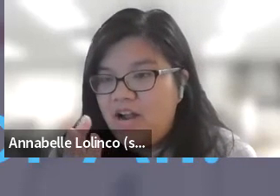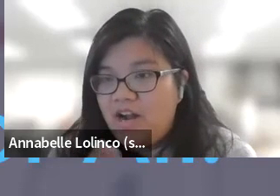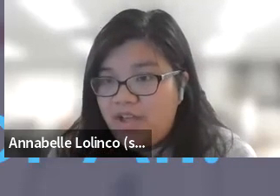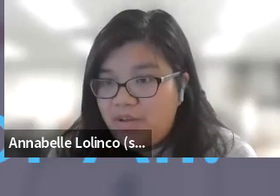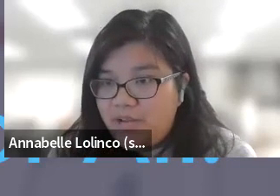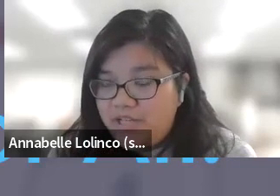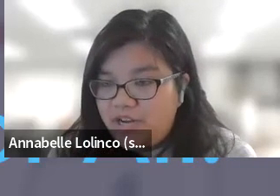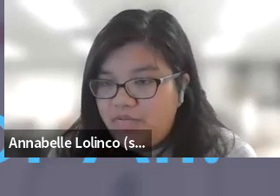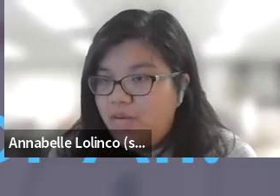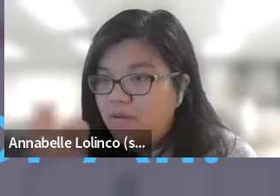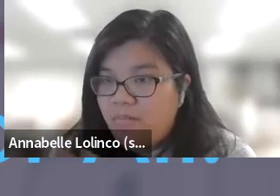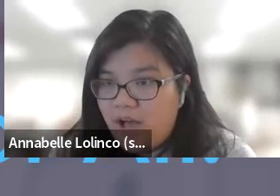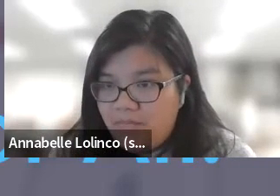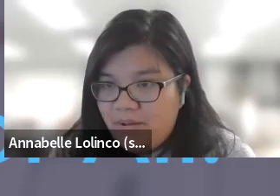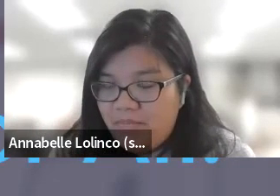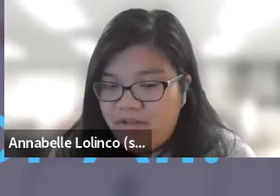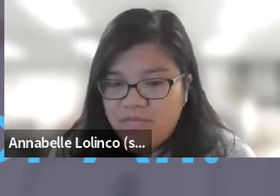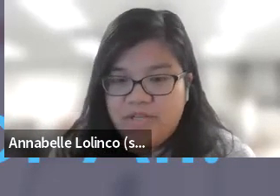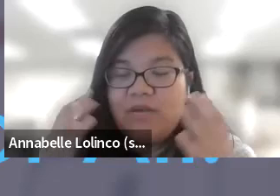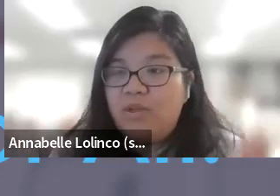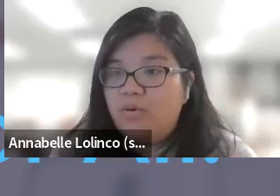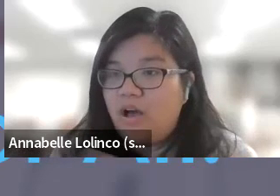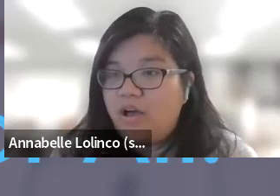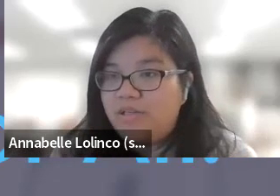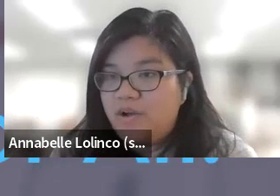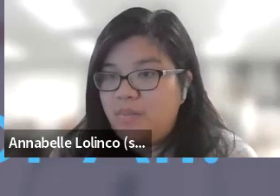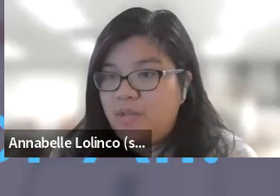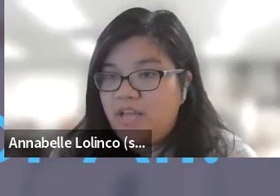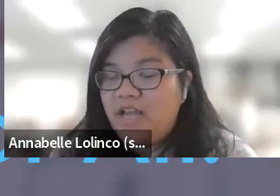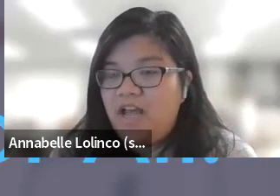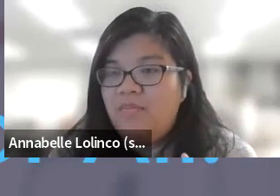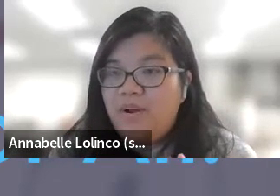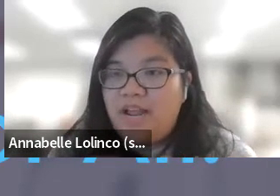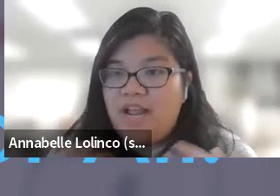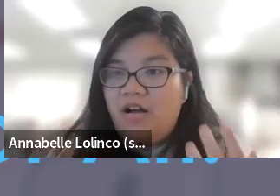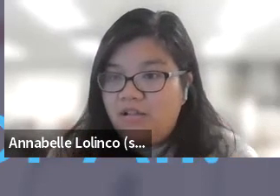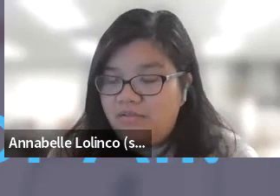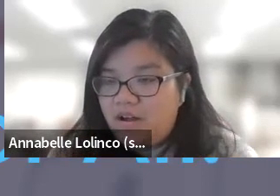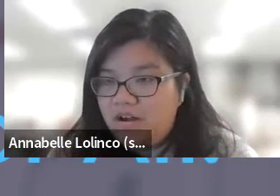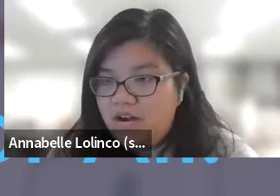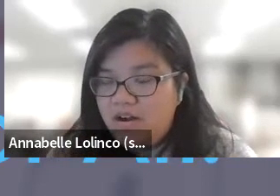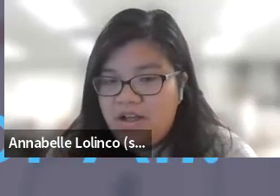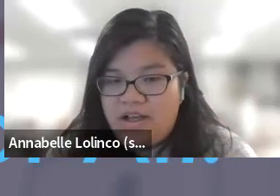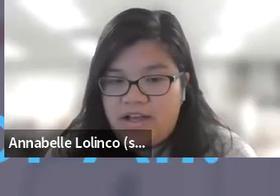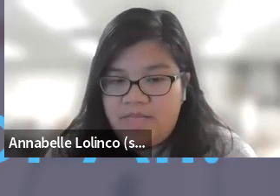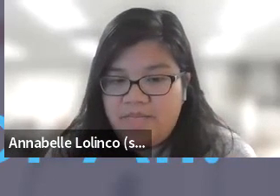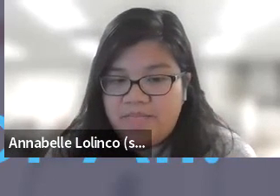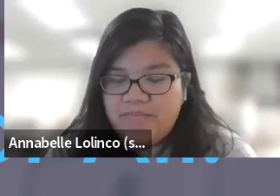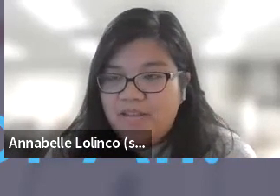Annabelle Lolinco (she/her): our evaluation form that will pop up afterwards. We will also be putting all of our um